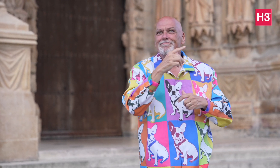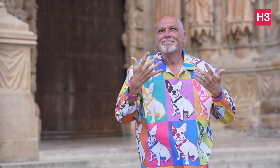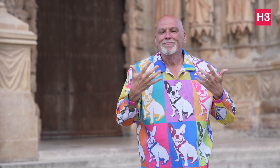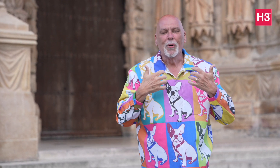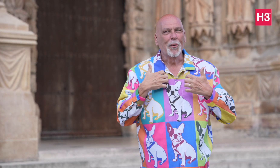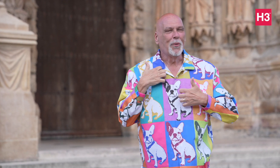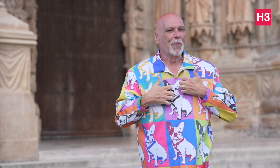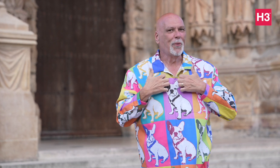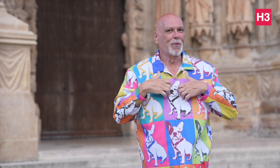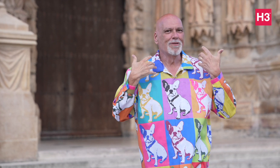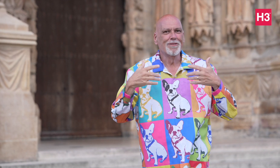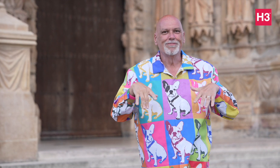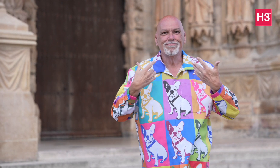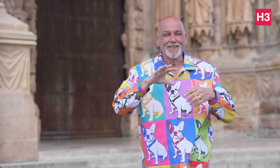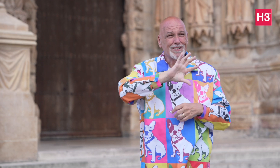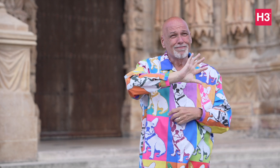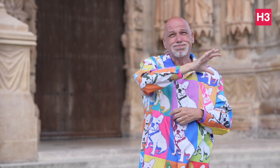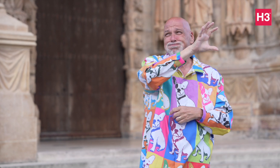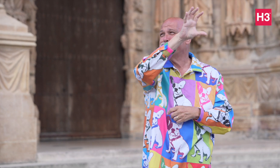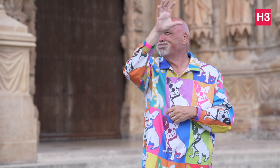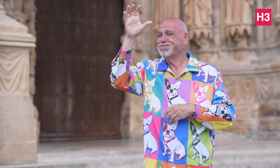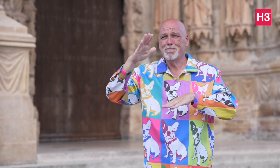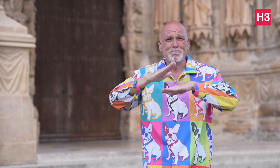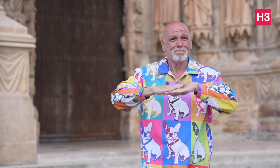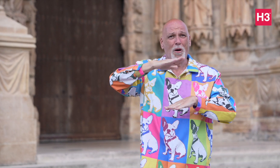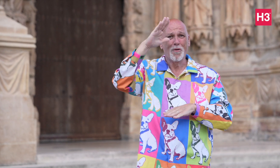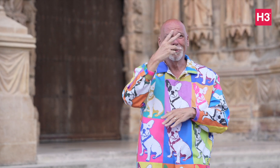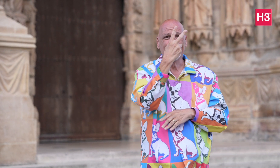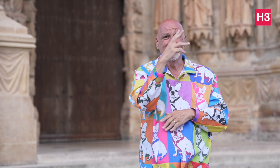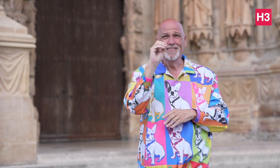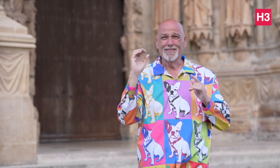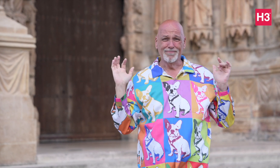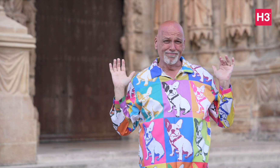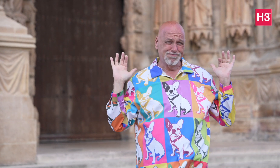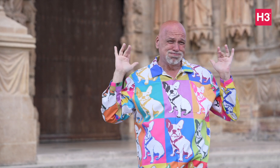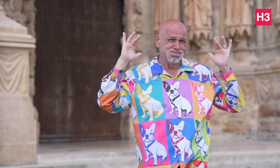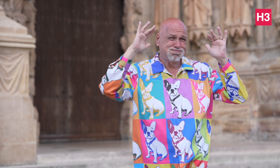The interesting part about it? Participants from more than 20 countries